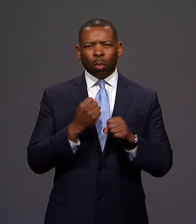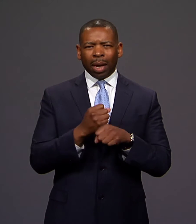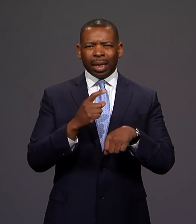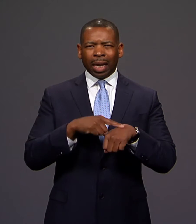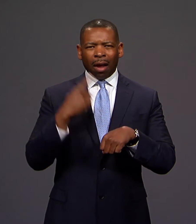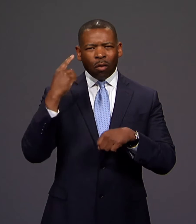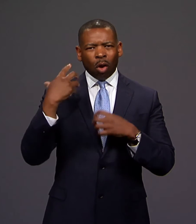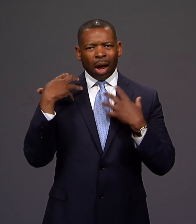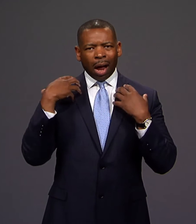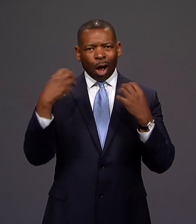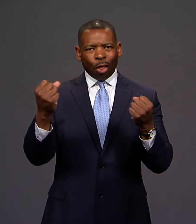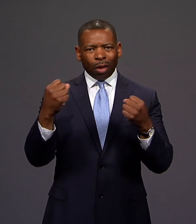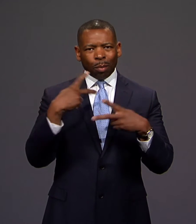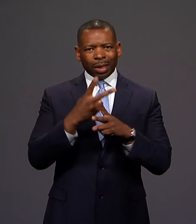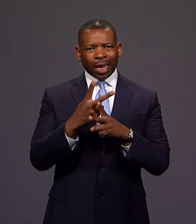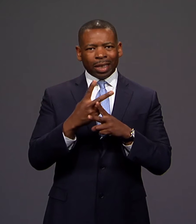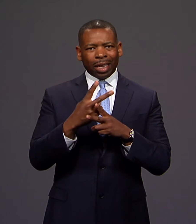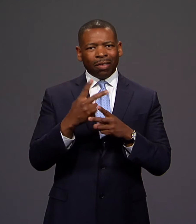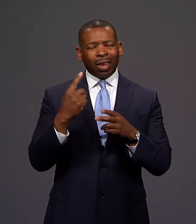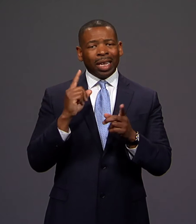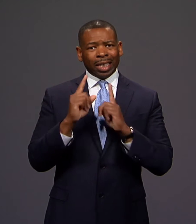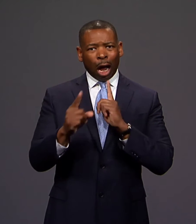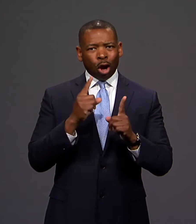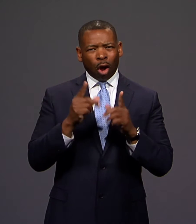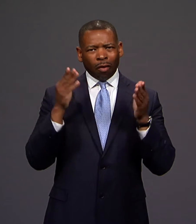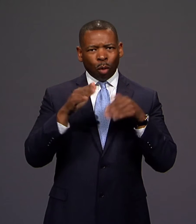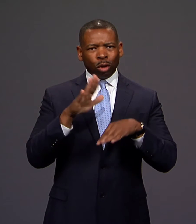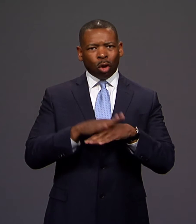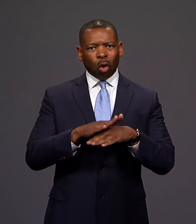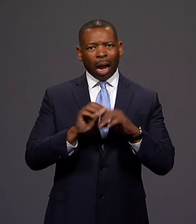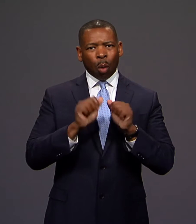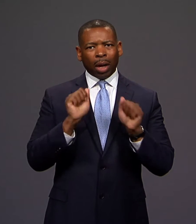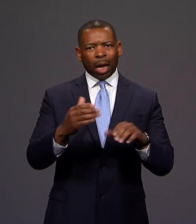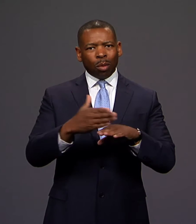We also made time for healthy and productive dialogue, focused on how we can improve the